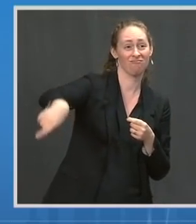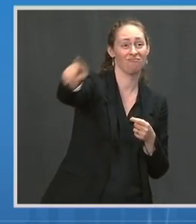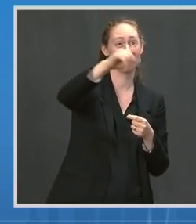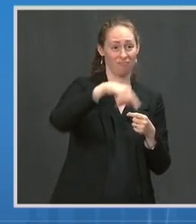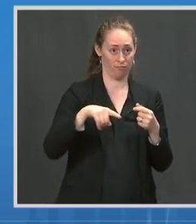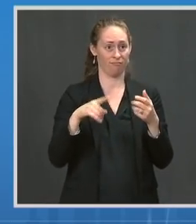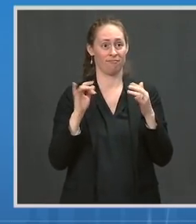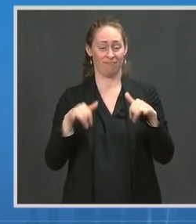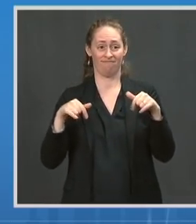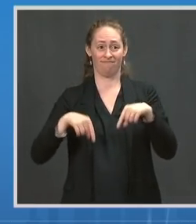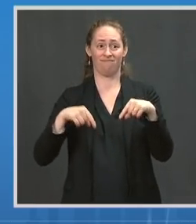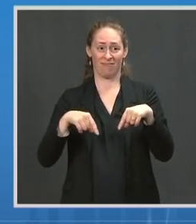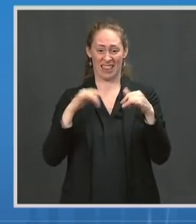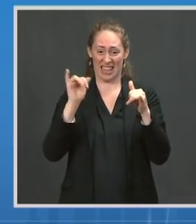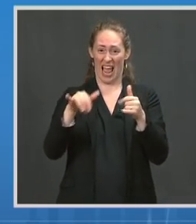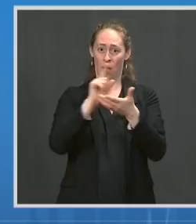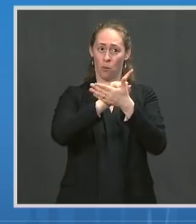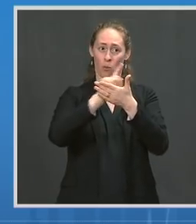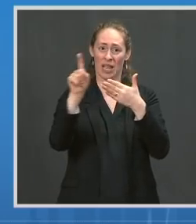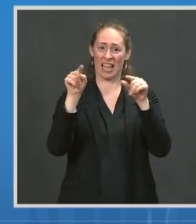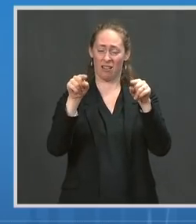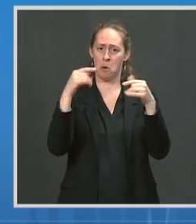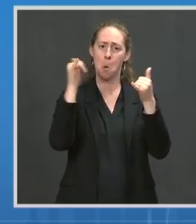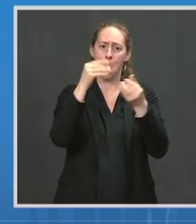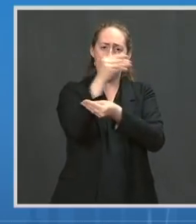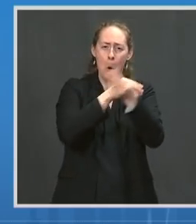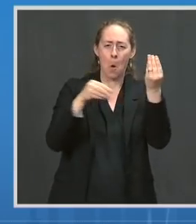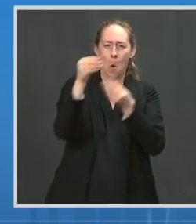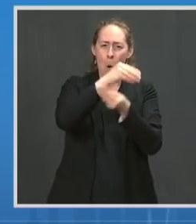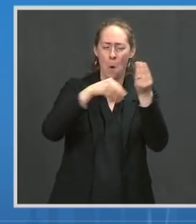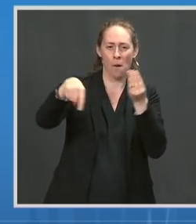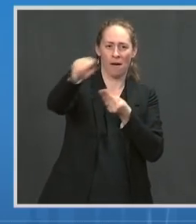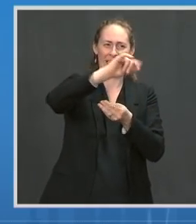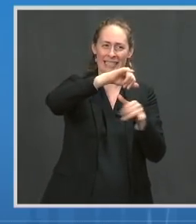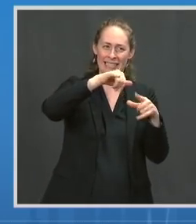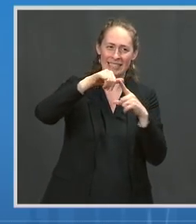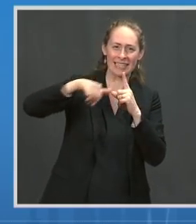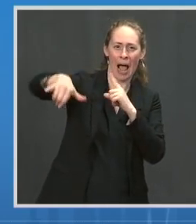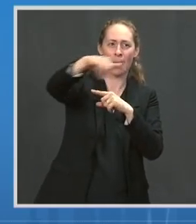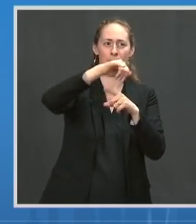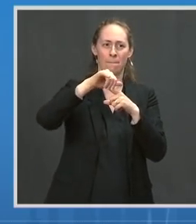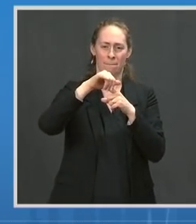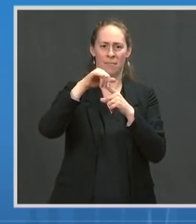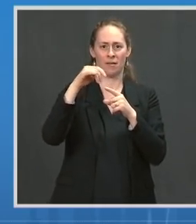The prevalence of B117 since that time is certainly higher, and we are expected to have new data soon.